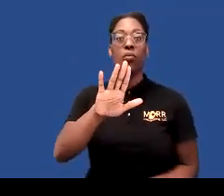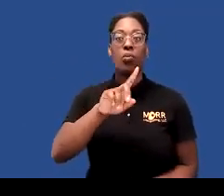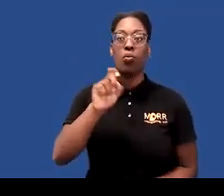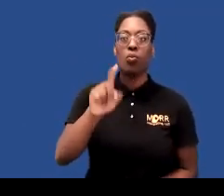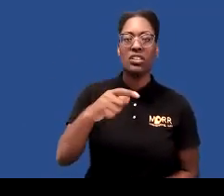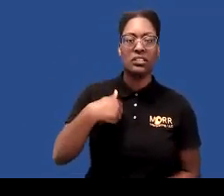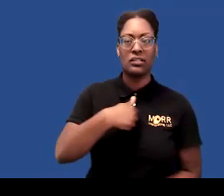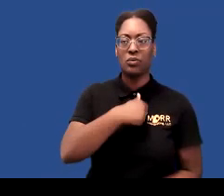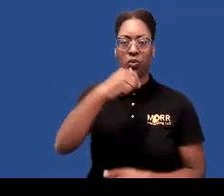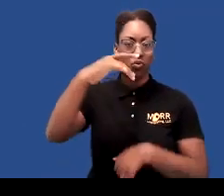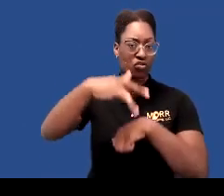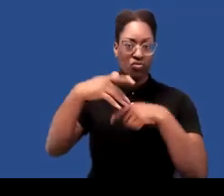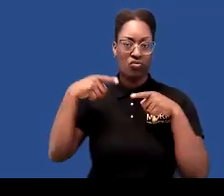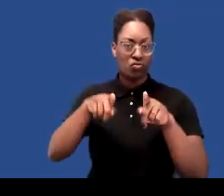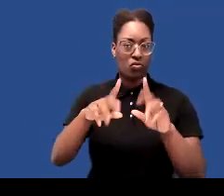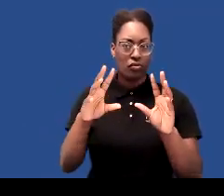and we'll post his responses --no pressure, Eric